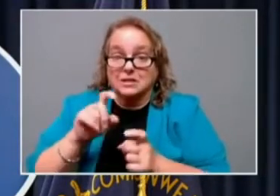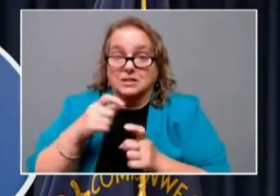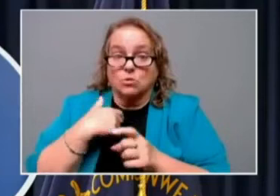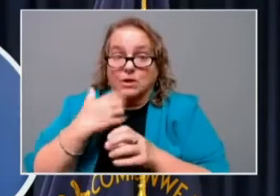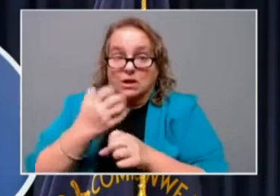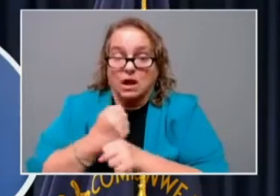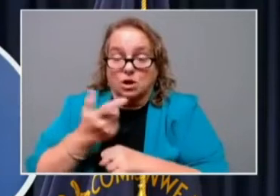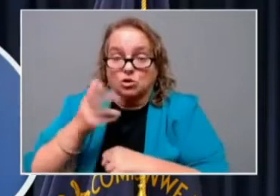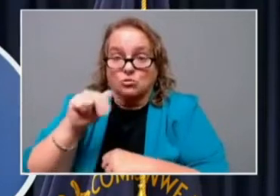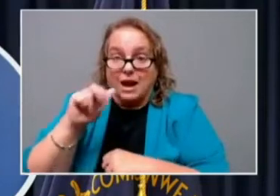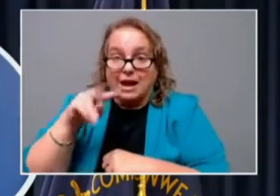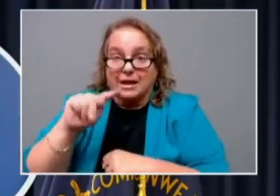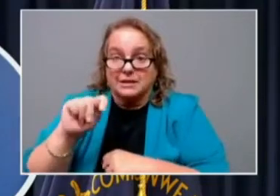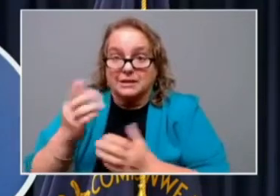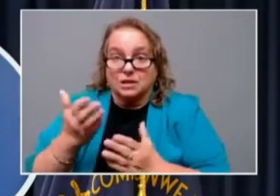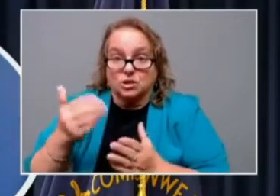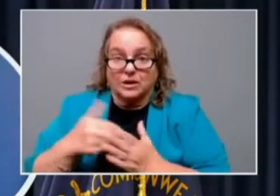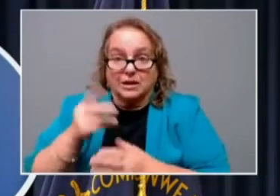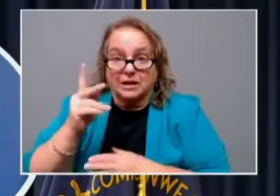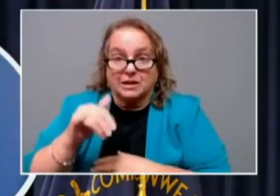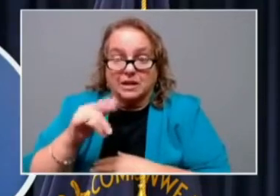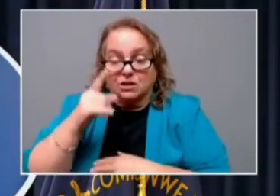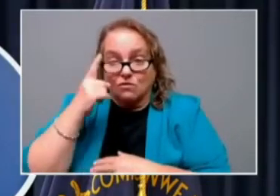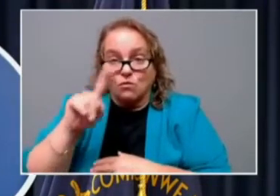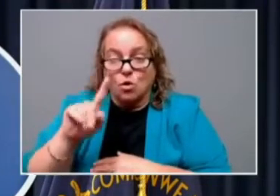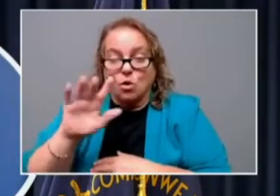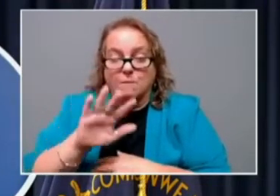in Kentucky is for about 100 and just the last slide.